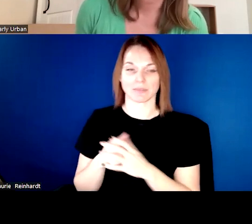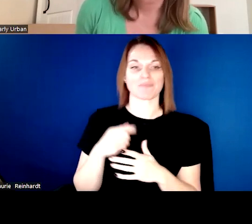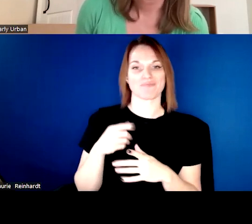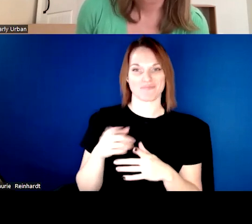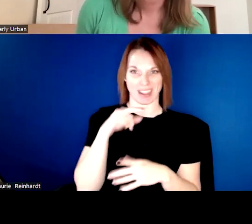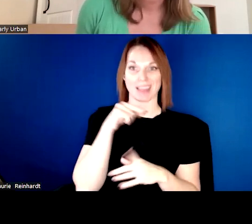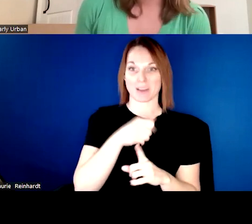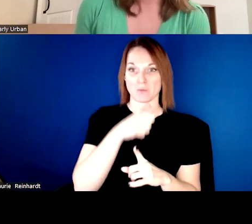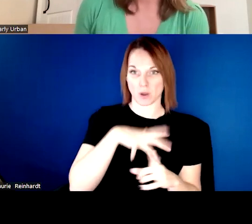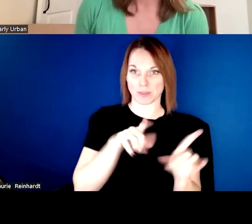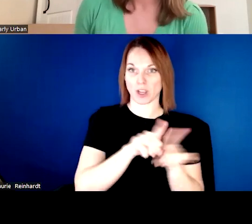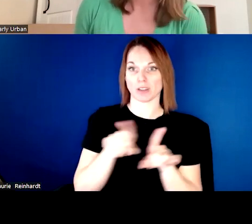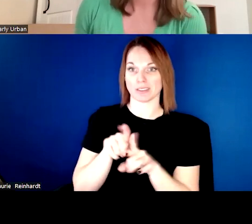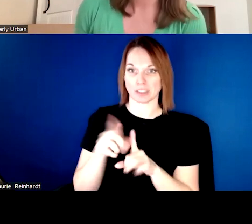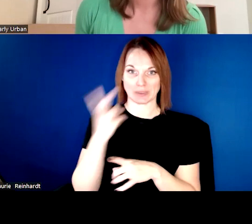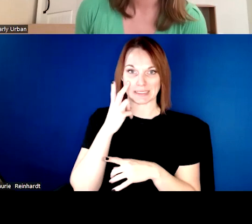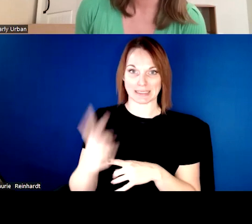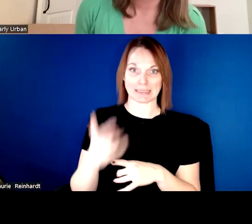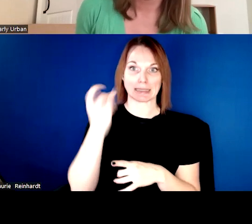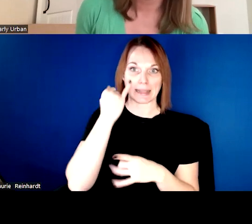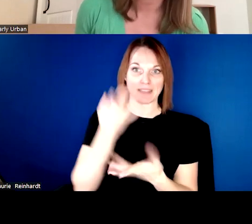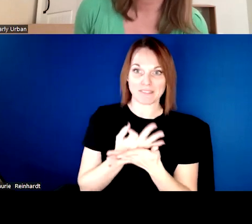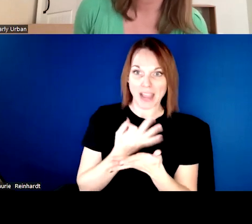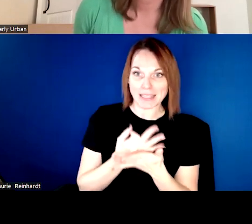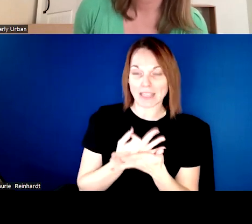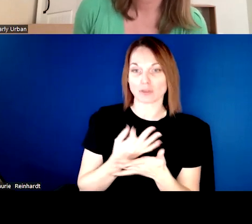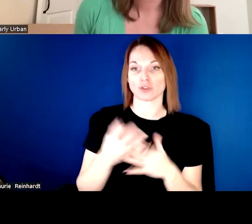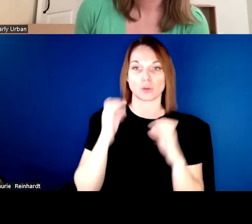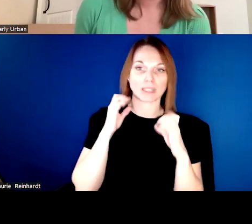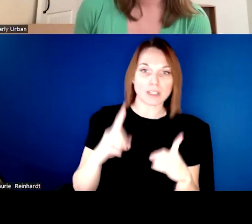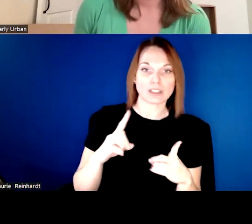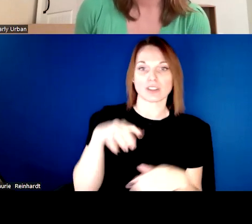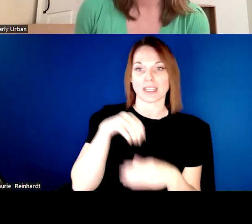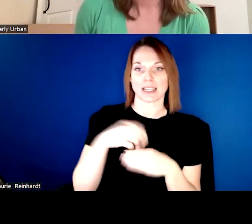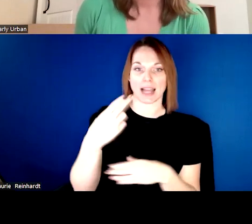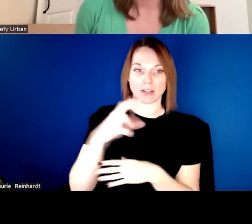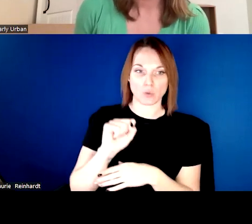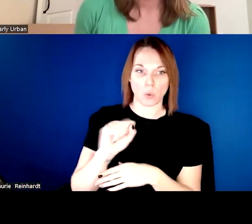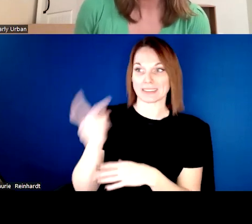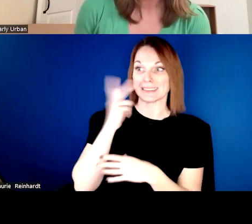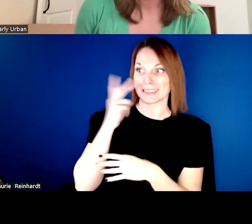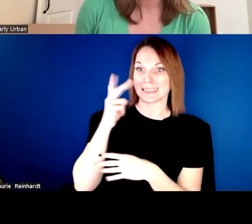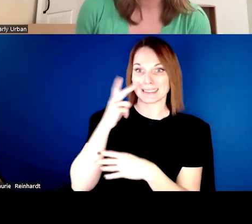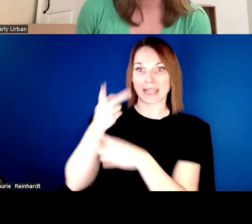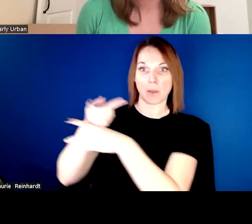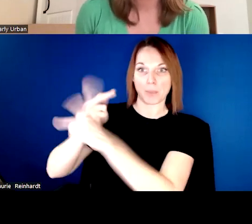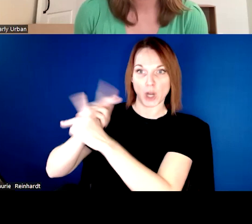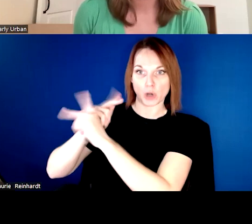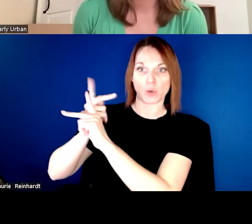high schools, high cost borrowing like alternative Financial Services does decline. And this isn't